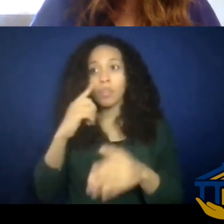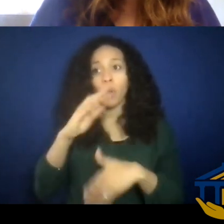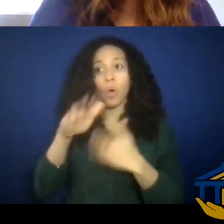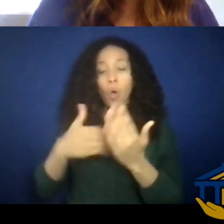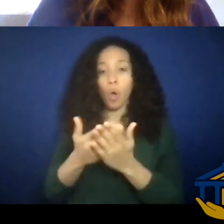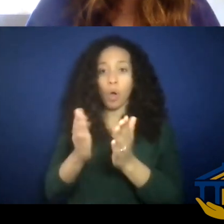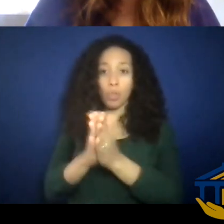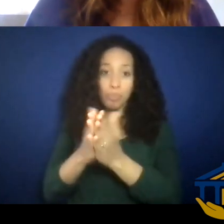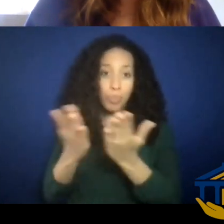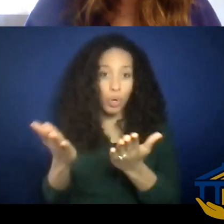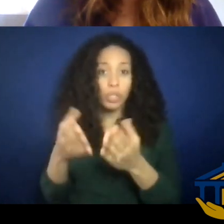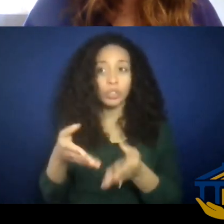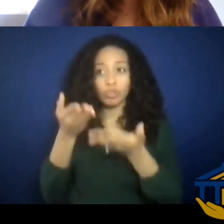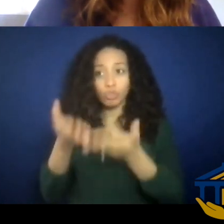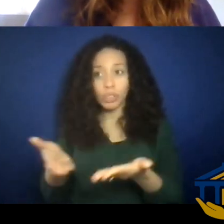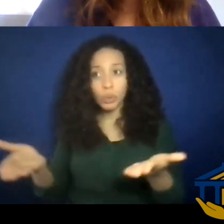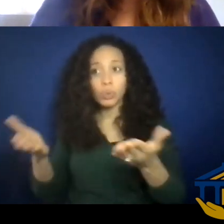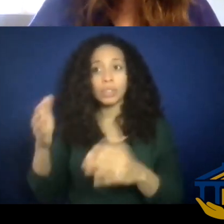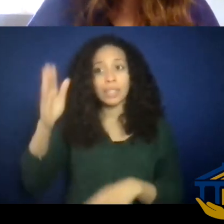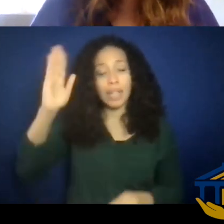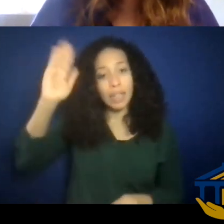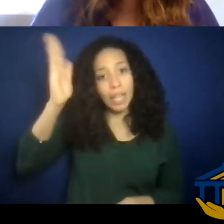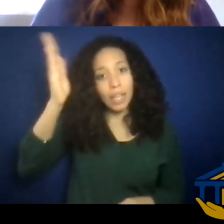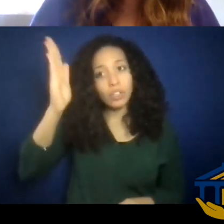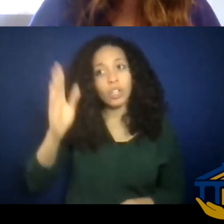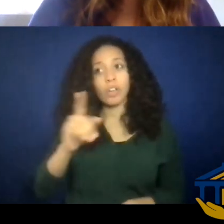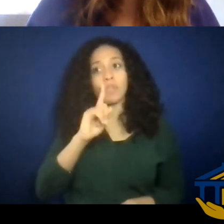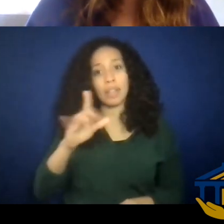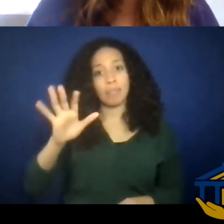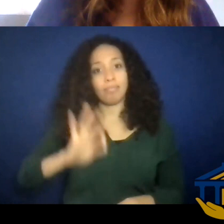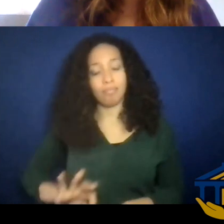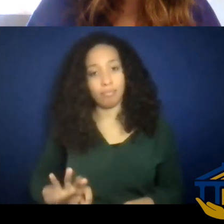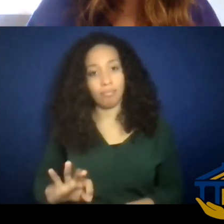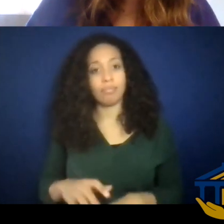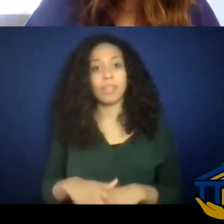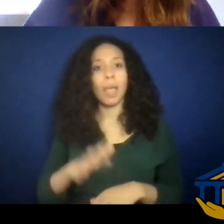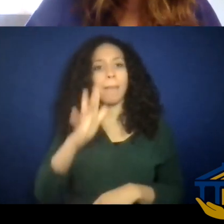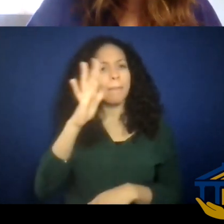is really helpful and parents will always share that with other families, which is great too.